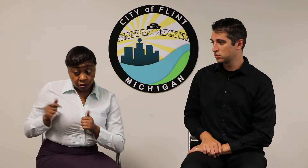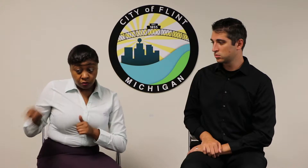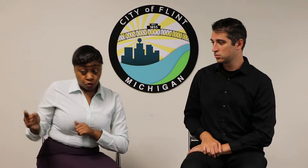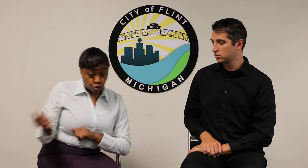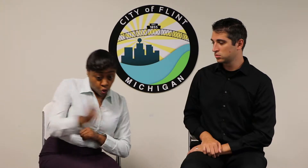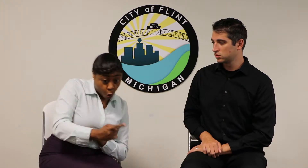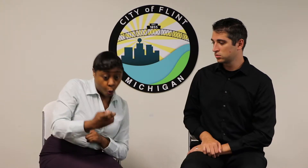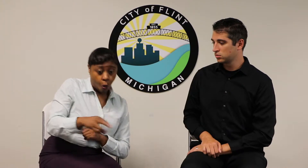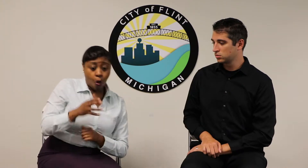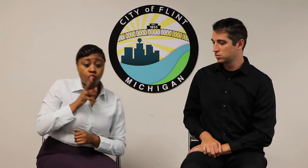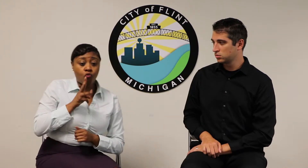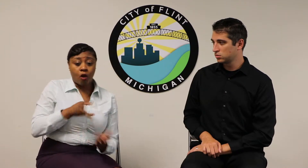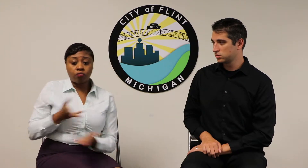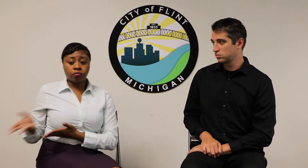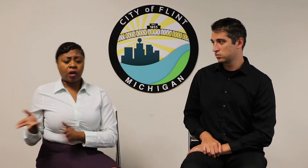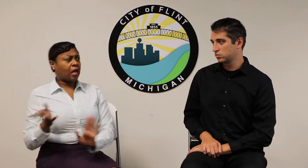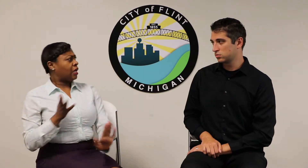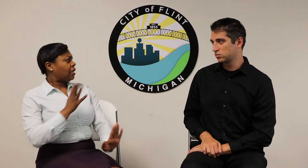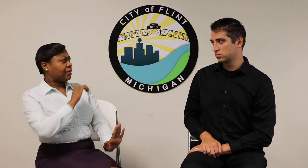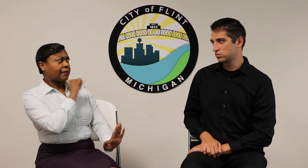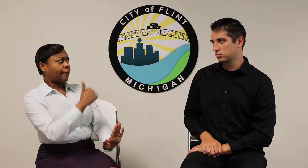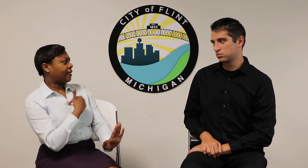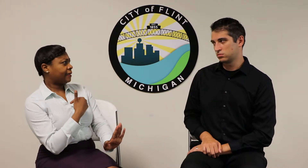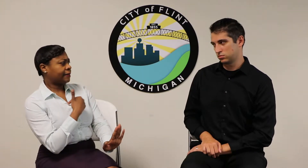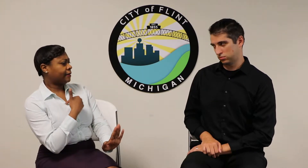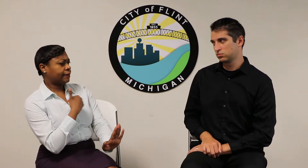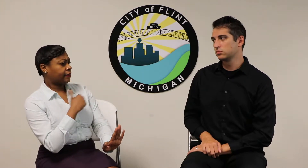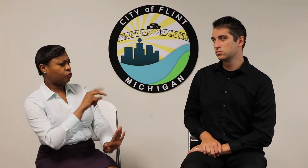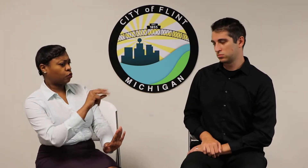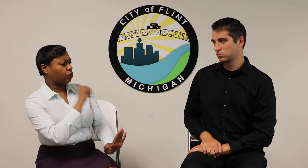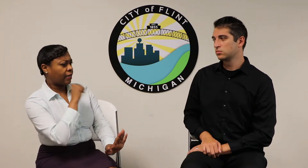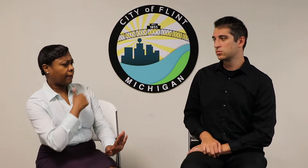It's not for me, I just think